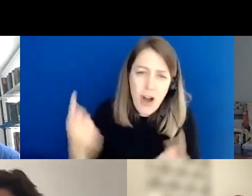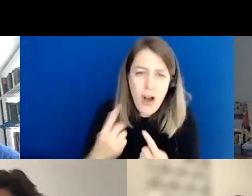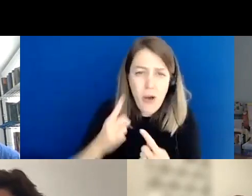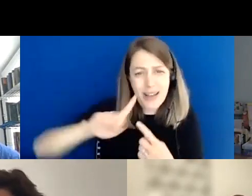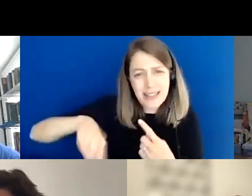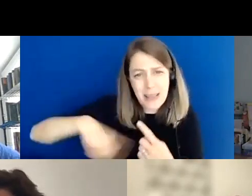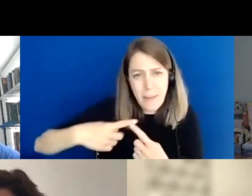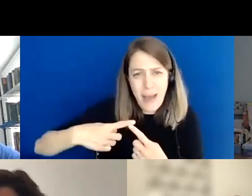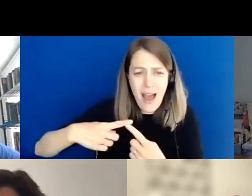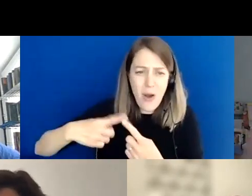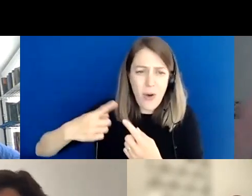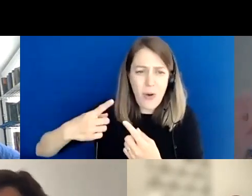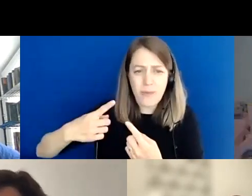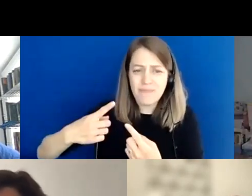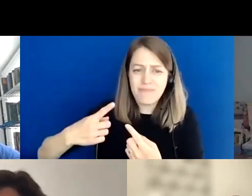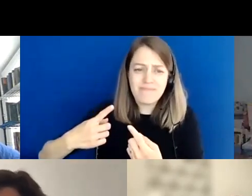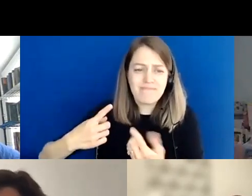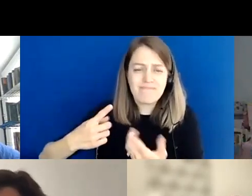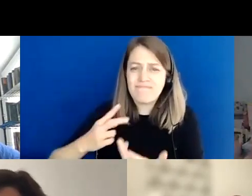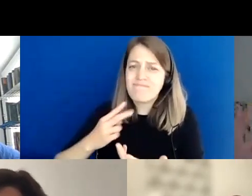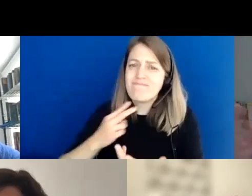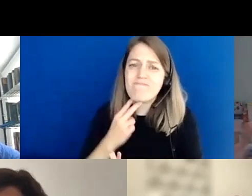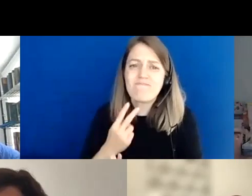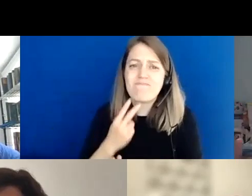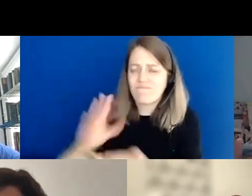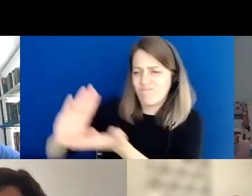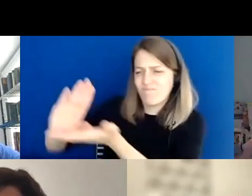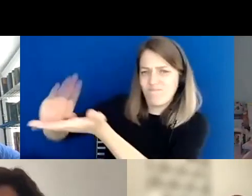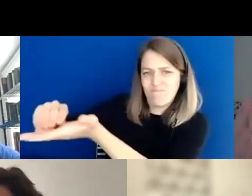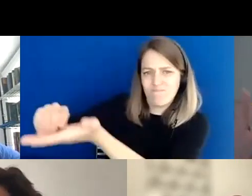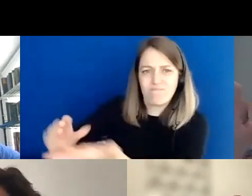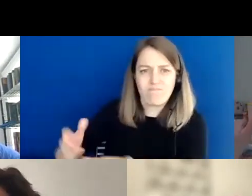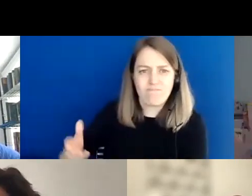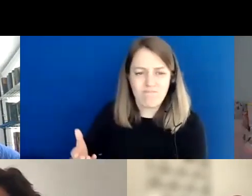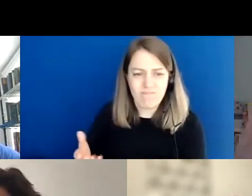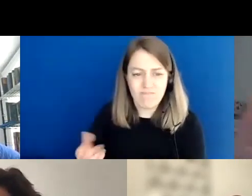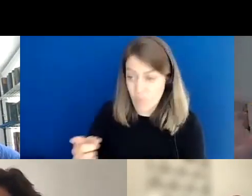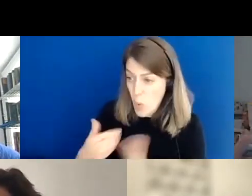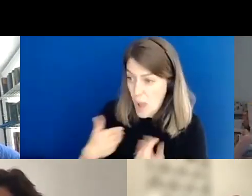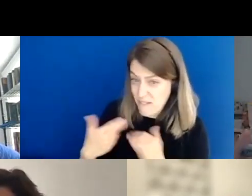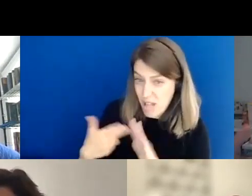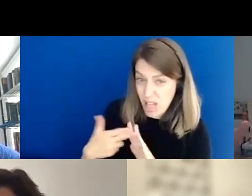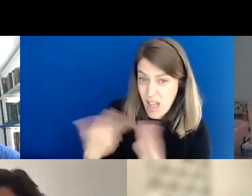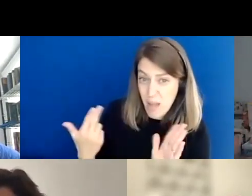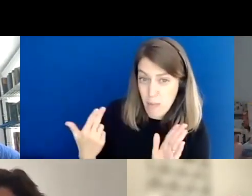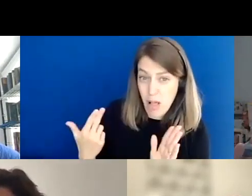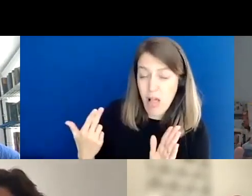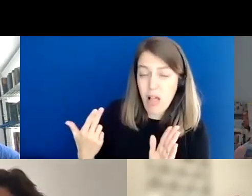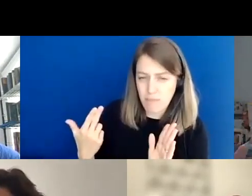It is all about labeling people. Once they have a label, then anything you say,